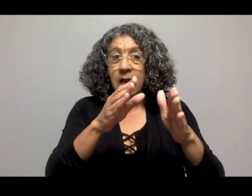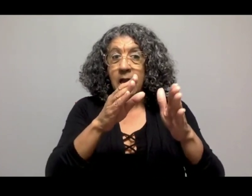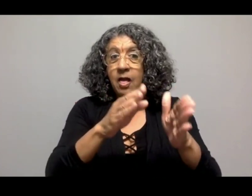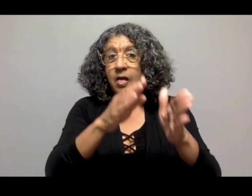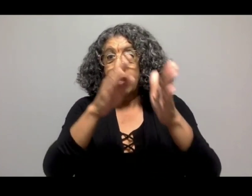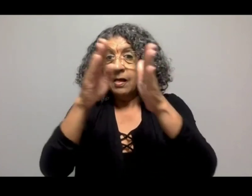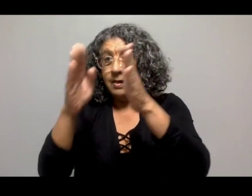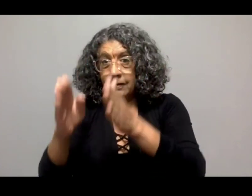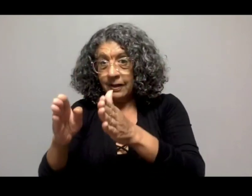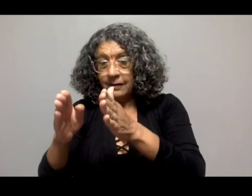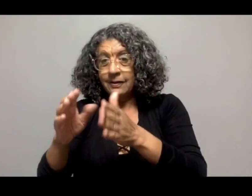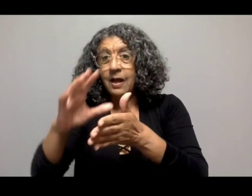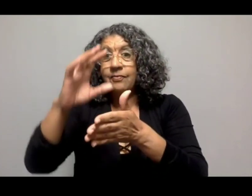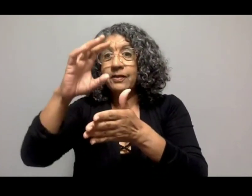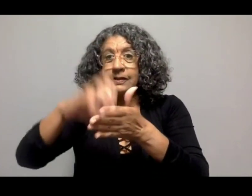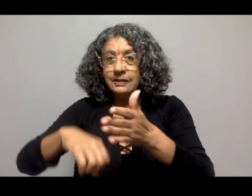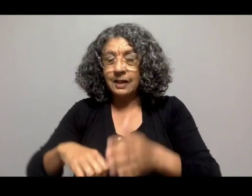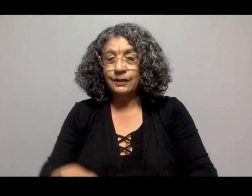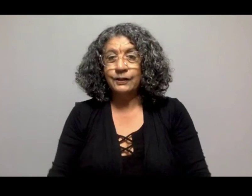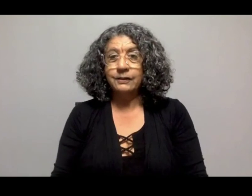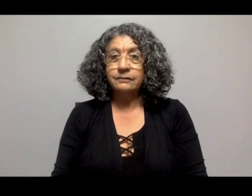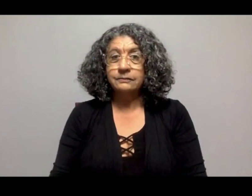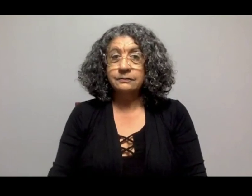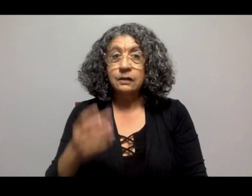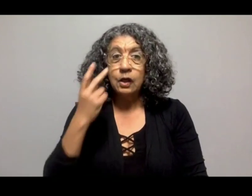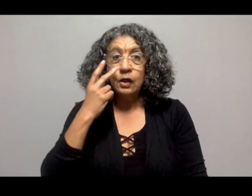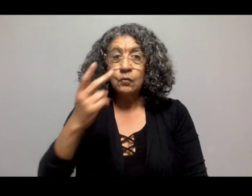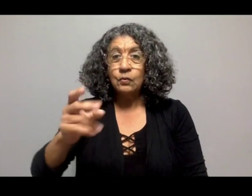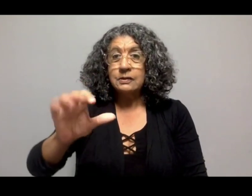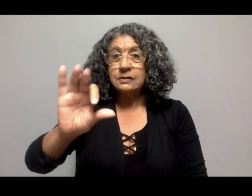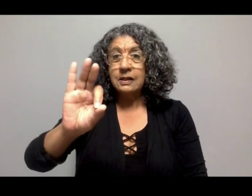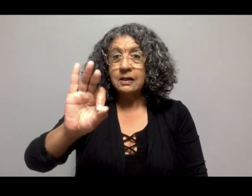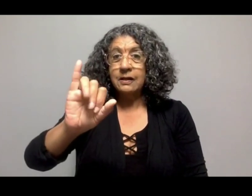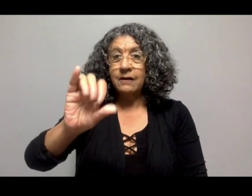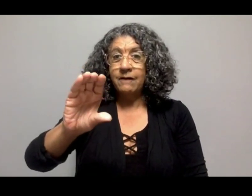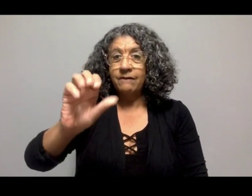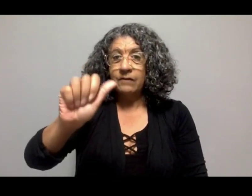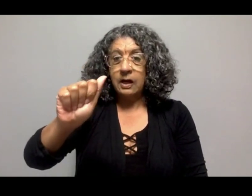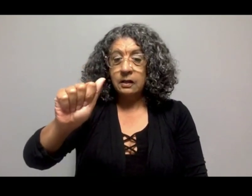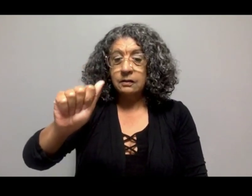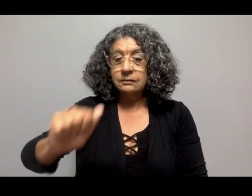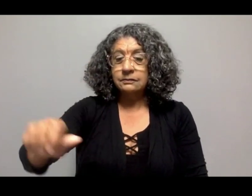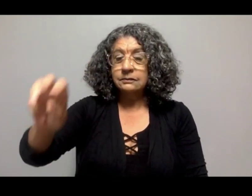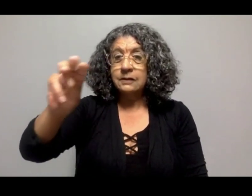If you look over to the next section it's deductions for FICA